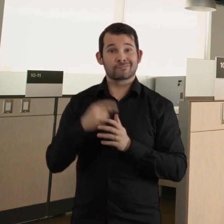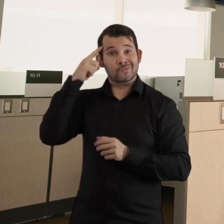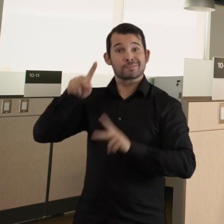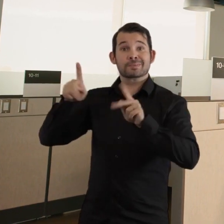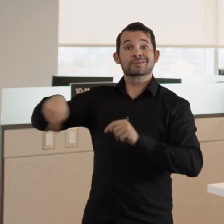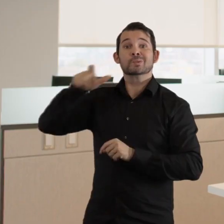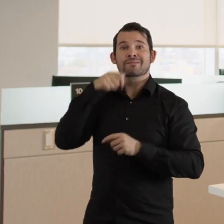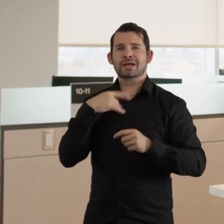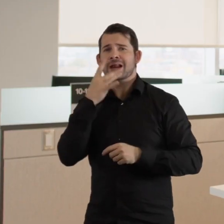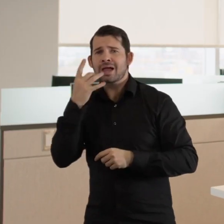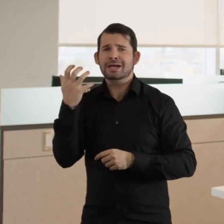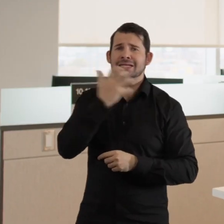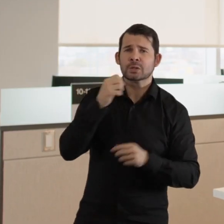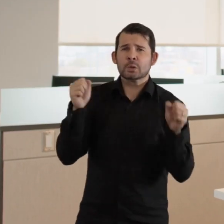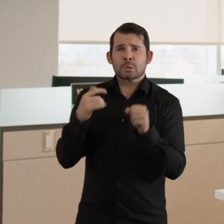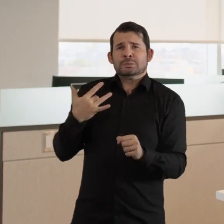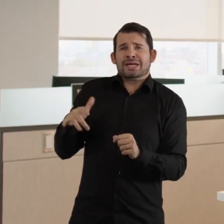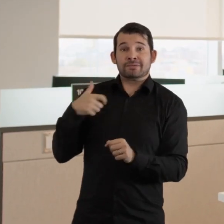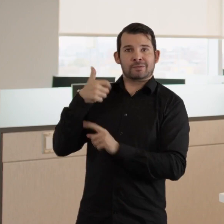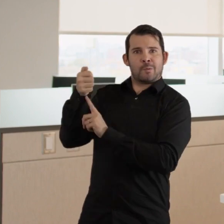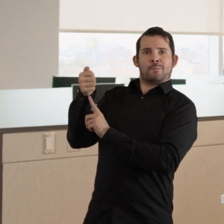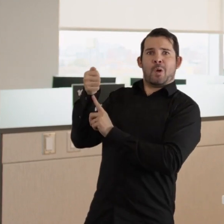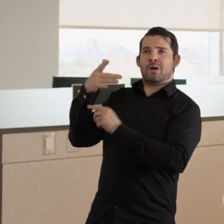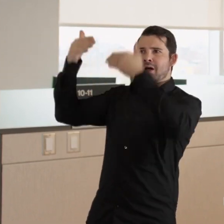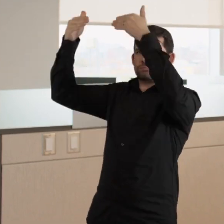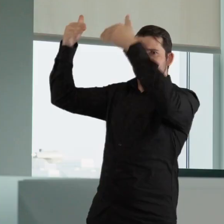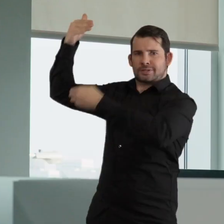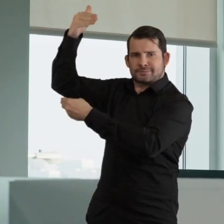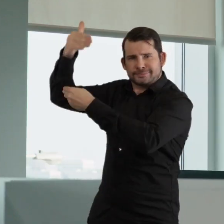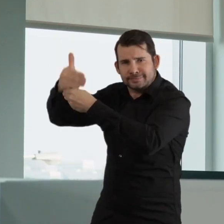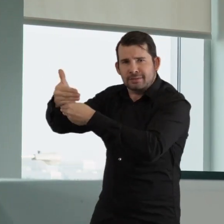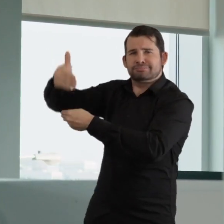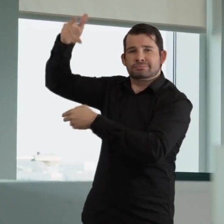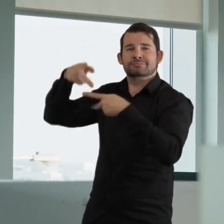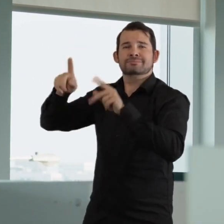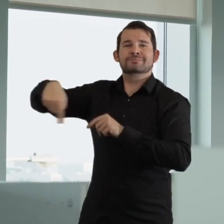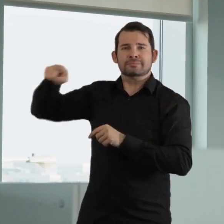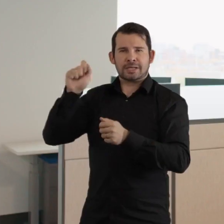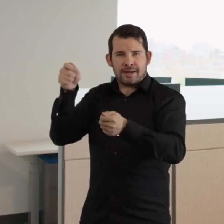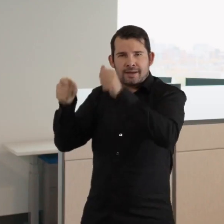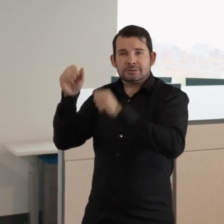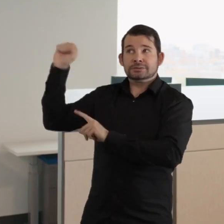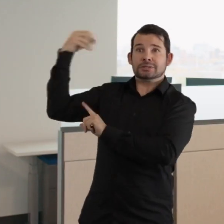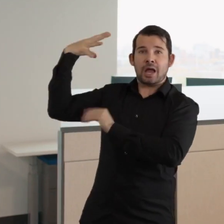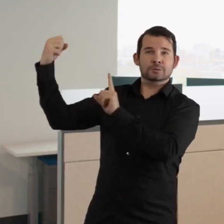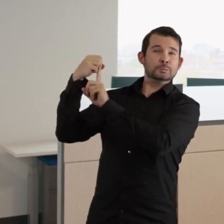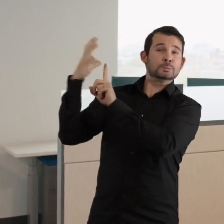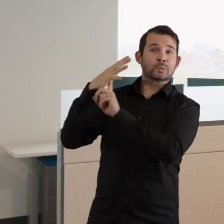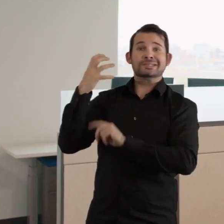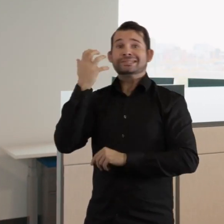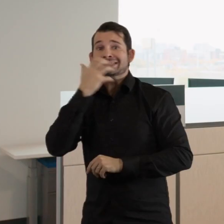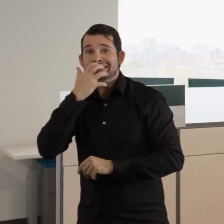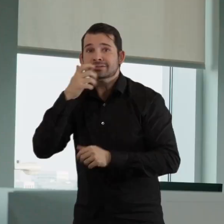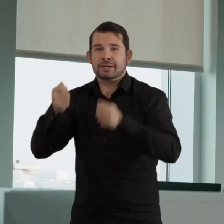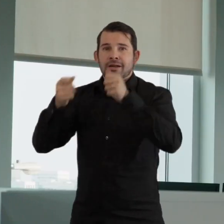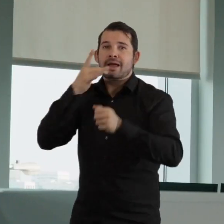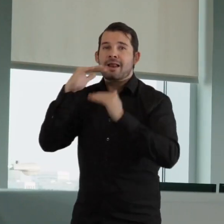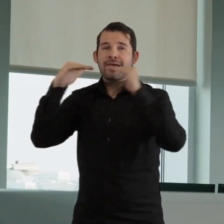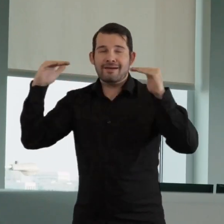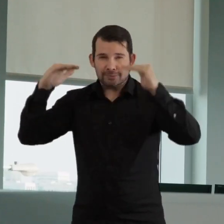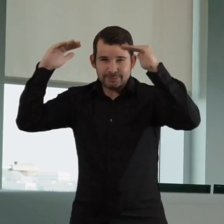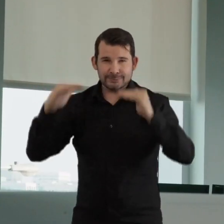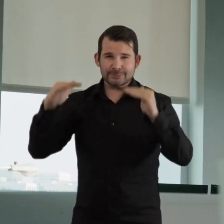For people with light heat or cold sensitivity, remote controlled automatic blinds allow them to adjust the amount of sun exposure and heat and light levels.